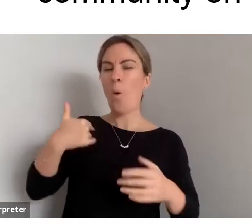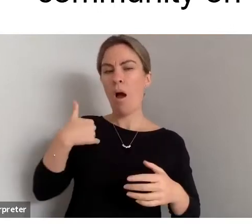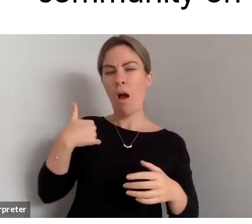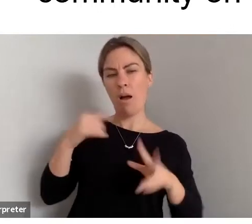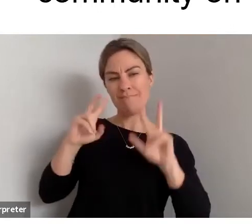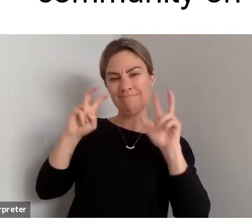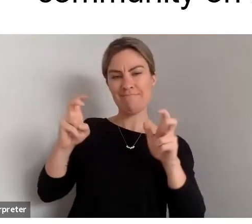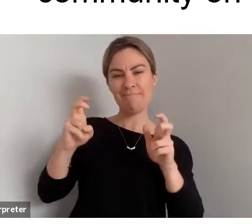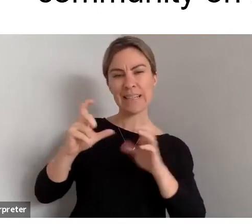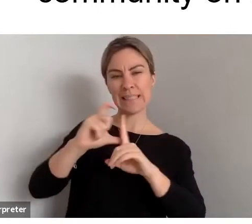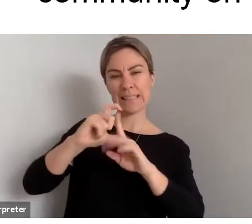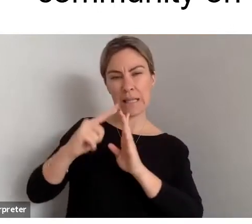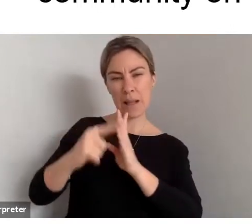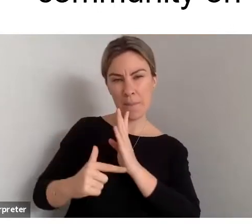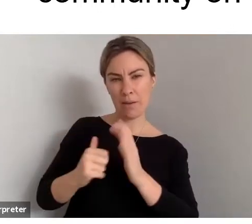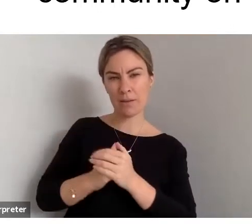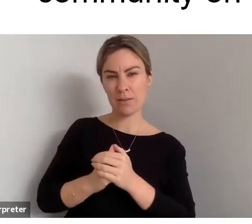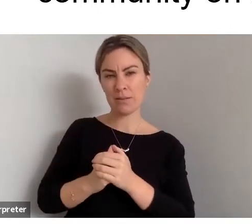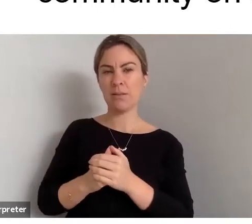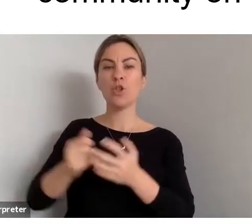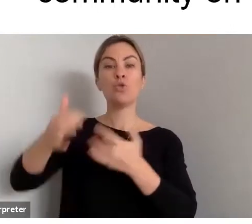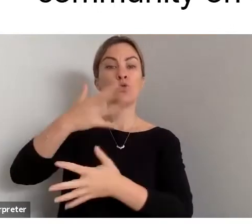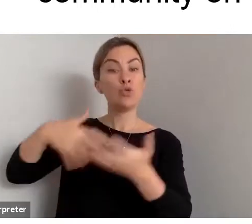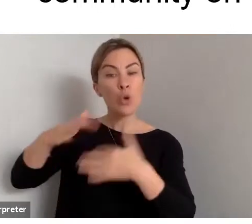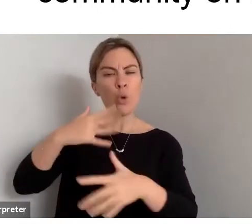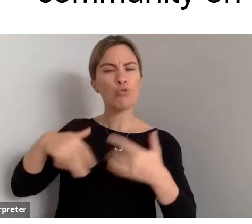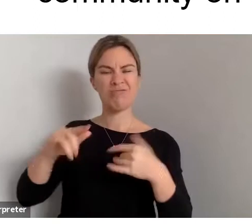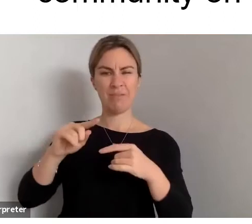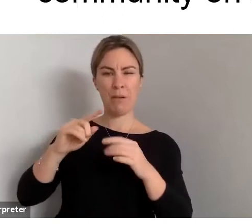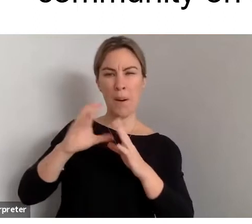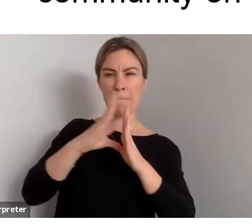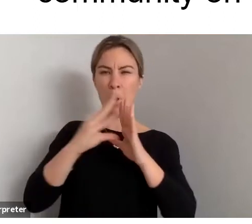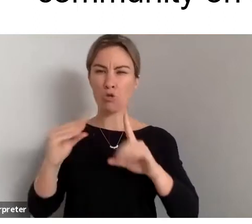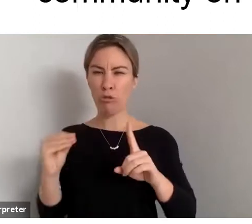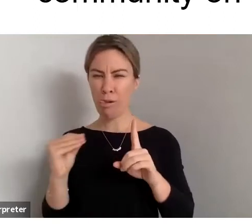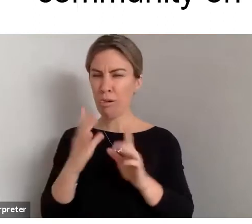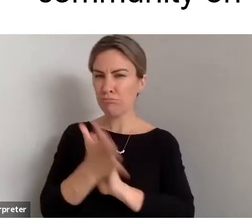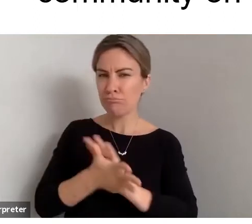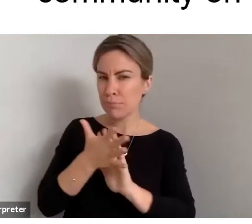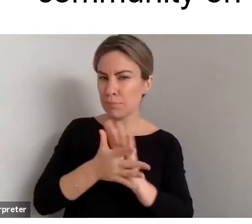Social model of disability, for those who are not aware, is seeing